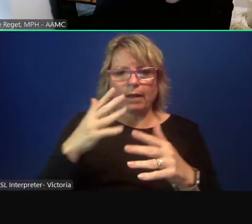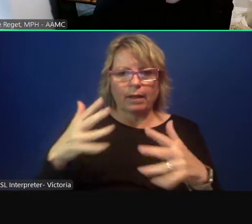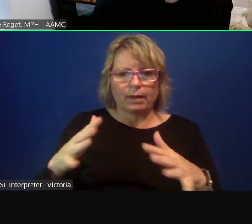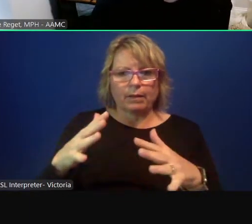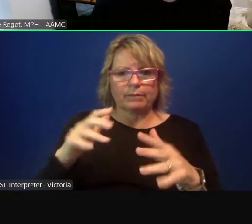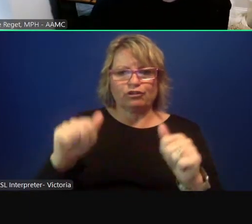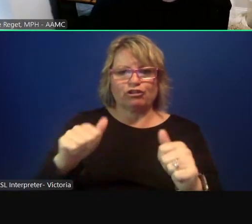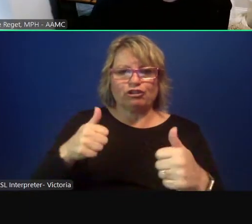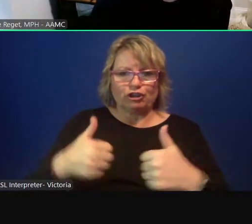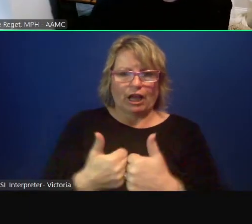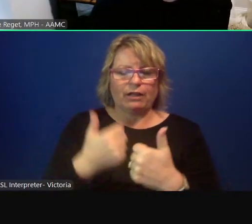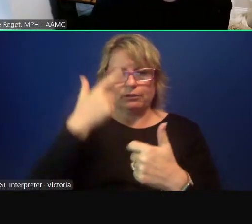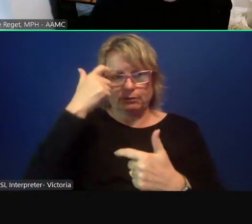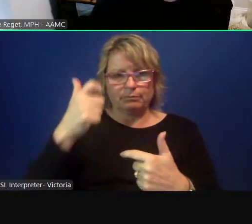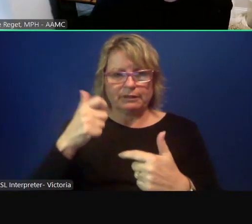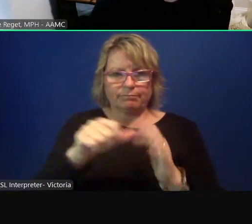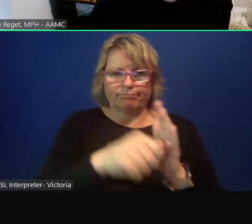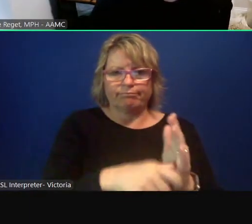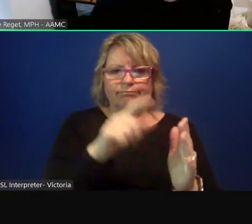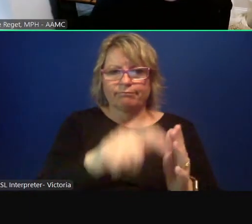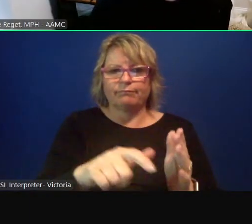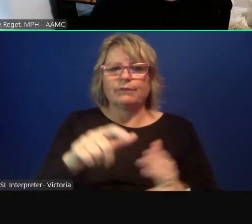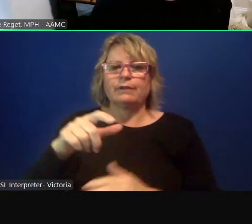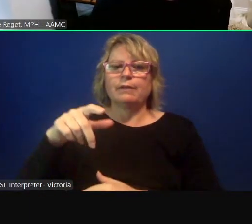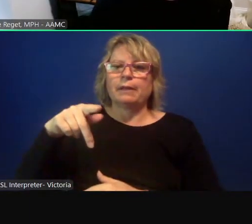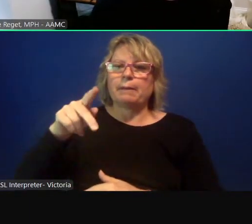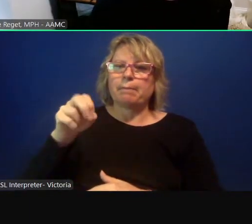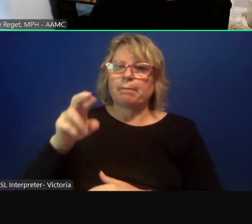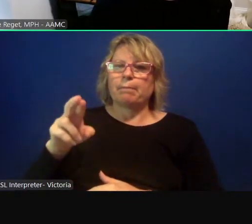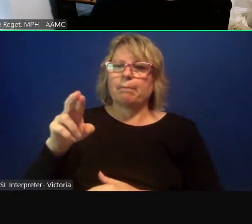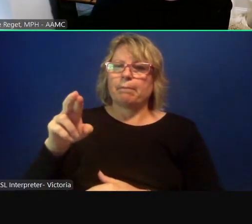you today because it includes Dr. Peter Poullos, conference co-chair as an author,